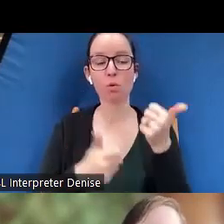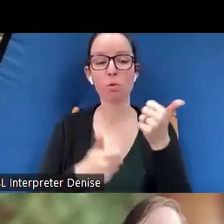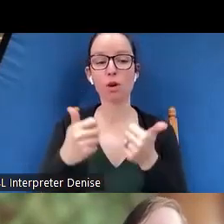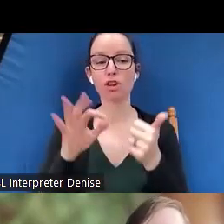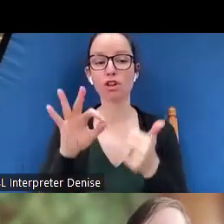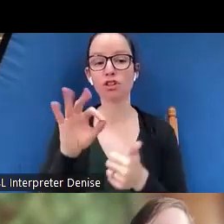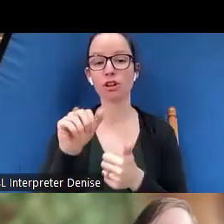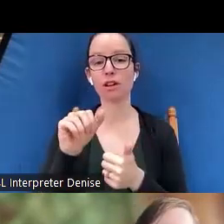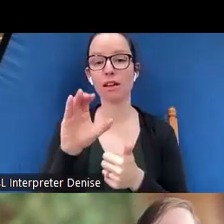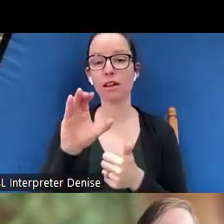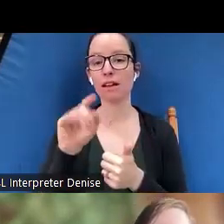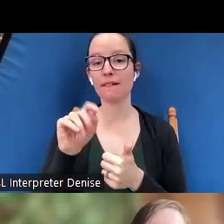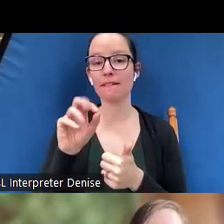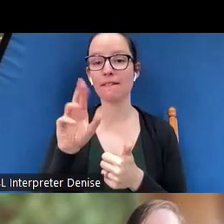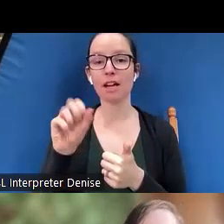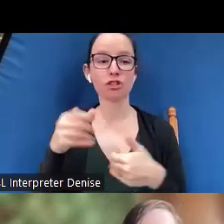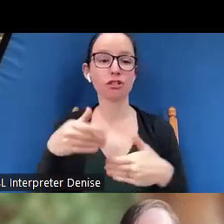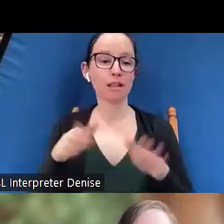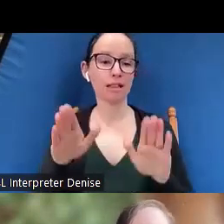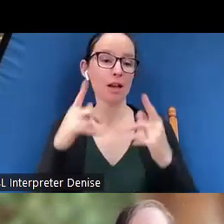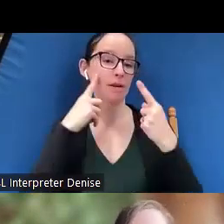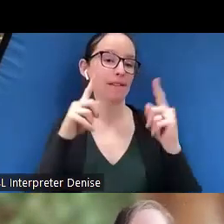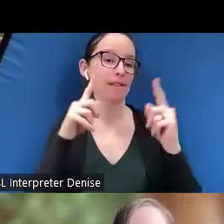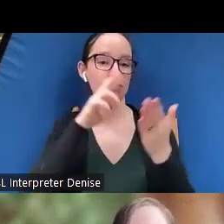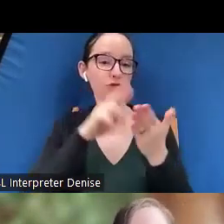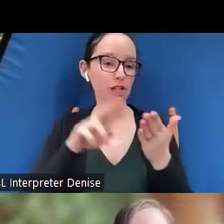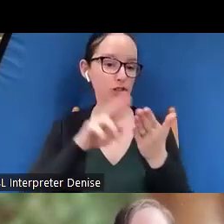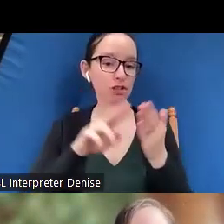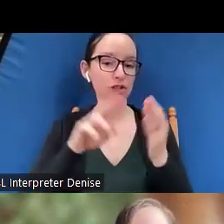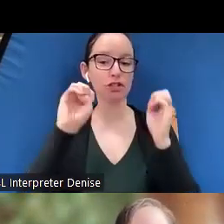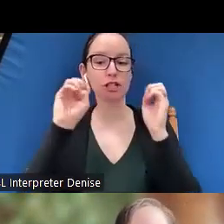Research Education and Extension activities and really thinking